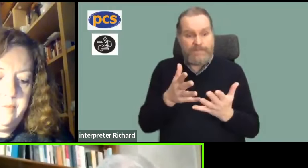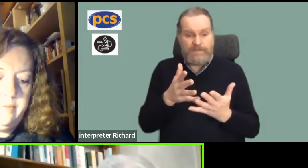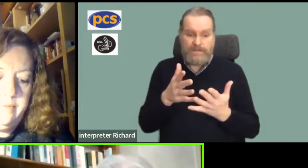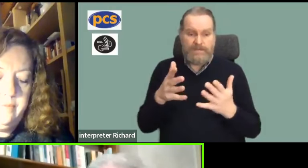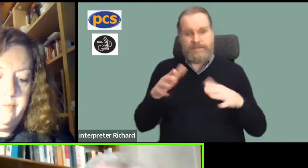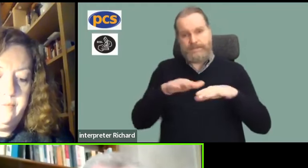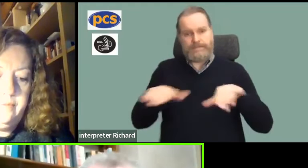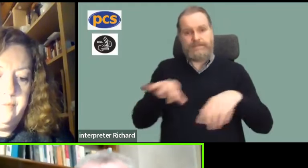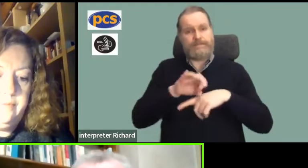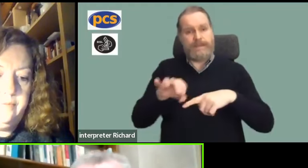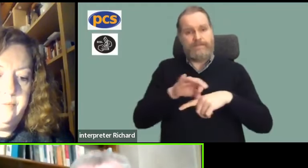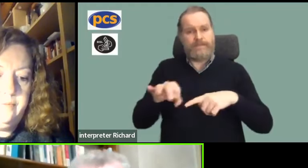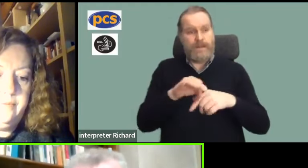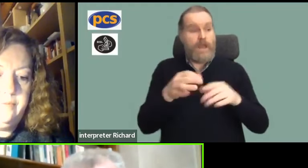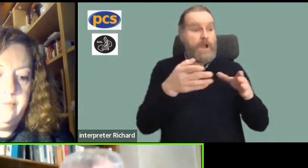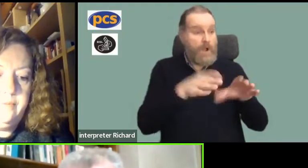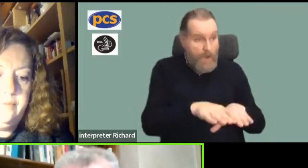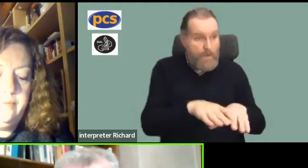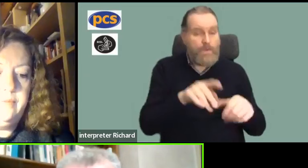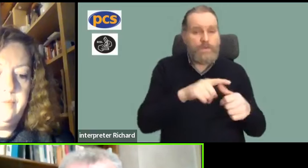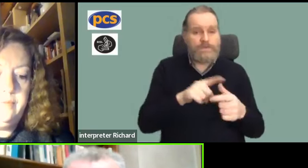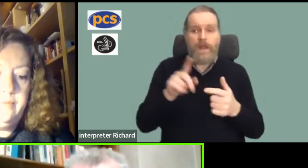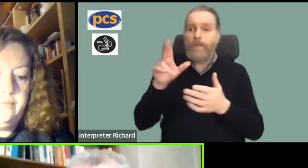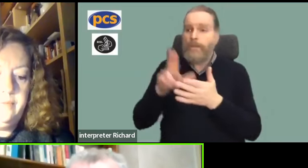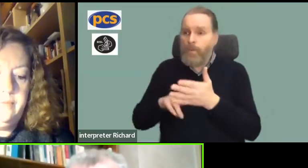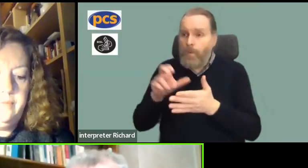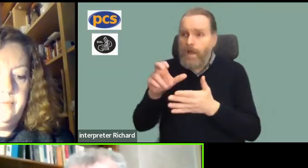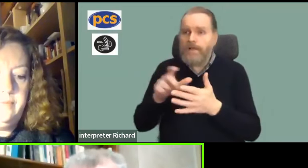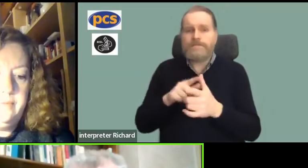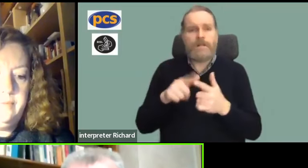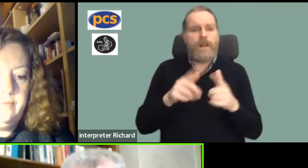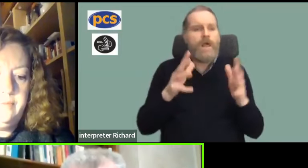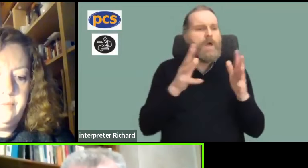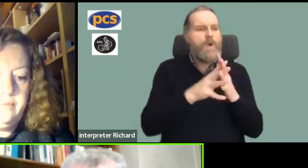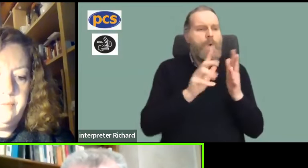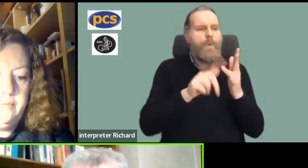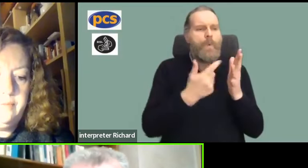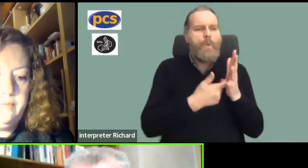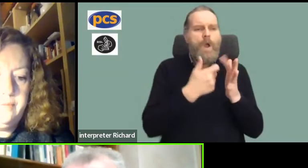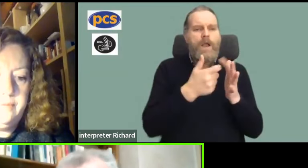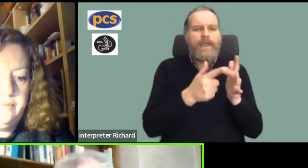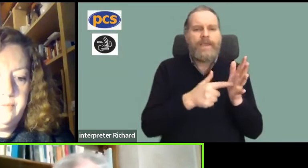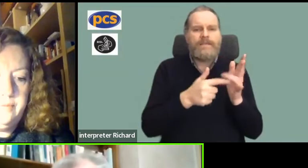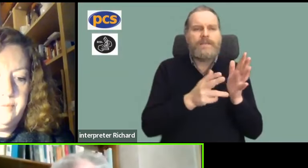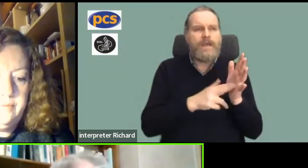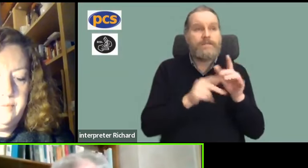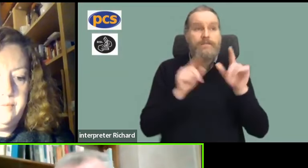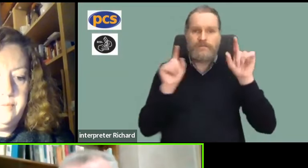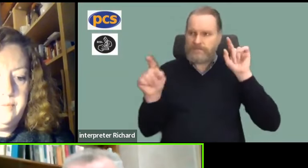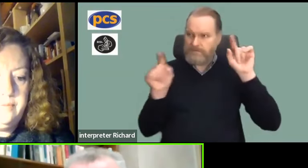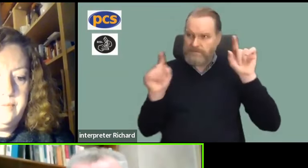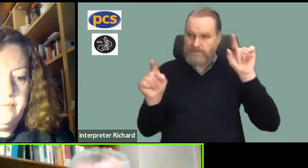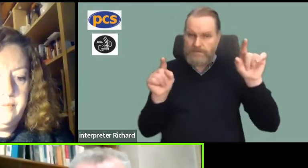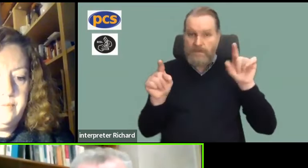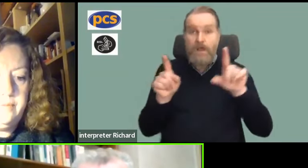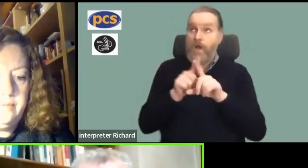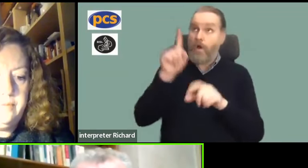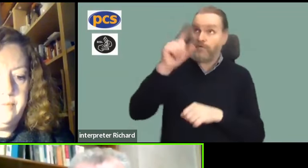f in working turn in canarvan, and in Newcastle We in Newcastle and we have driving examiners in Scotland and the north of England Who are working men and Who are working men and women